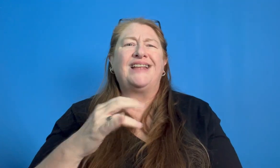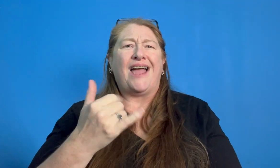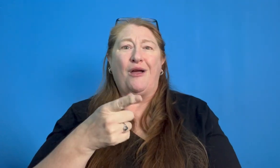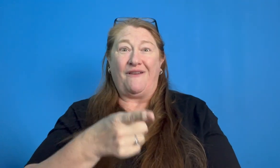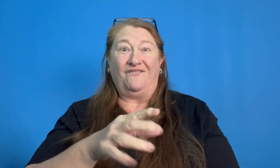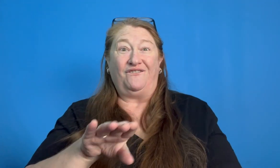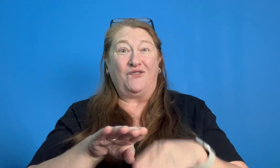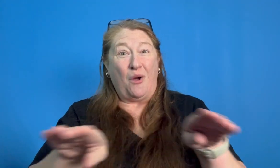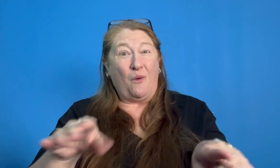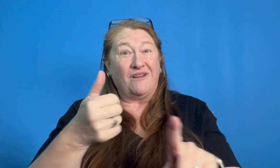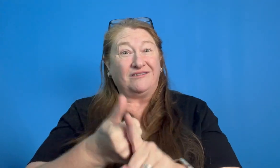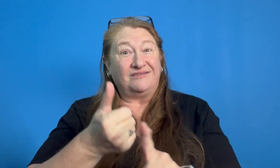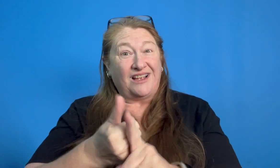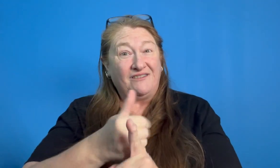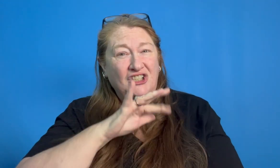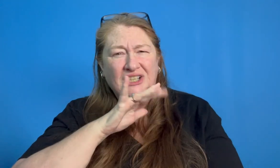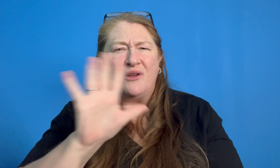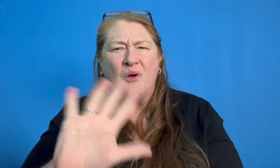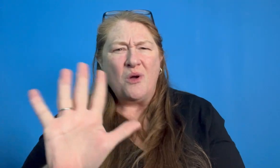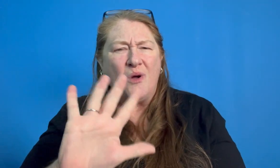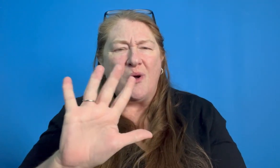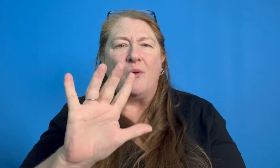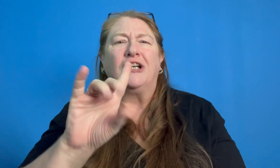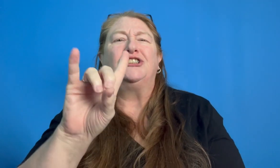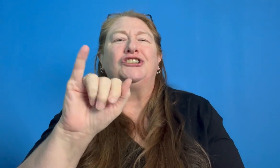do not sign FLOOR DIRT,